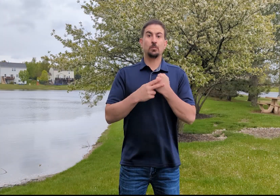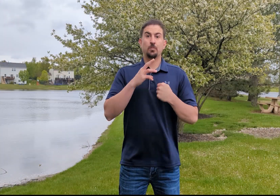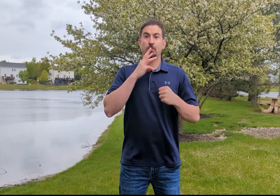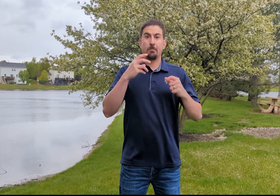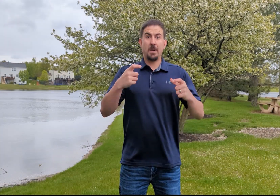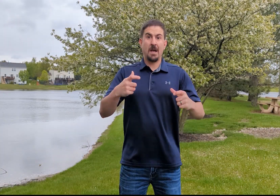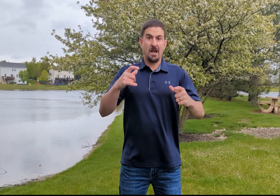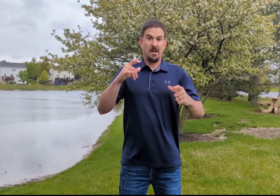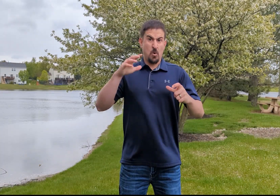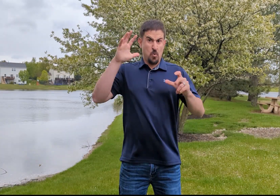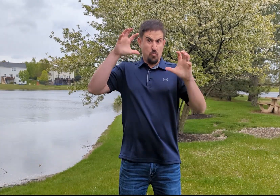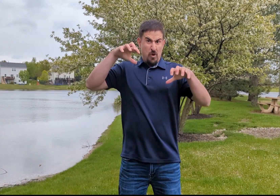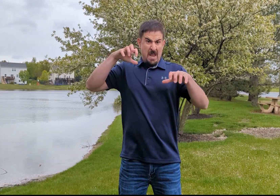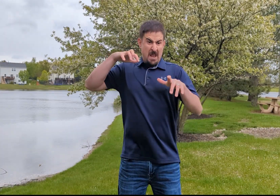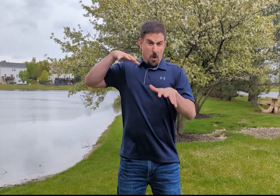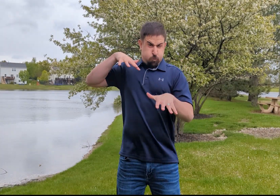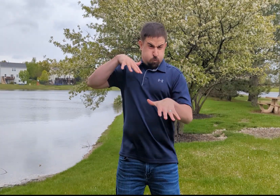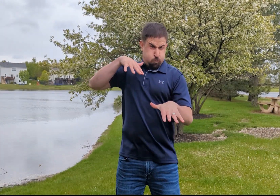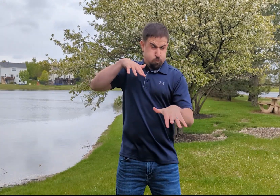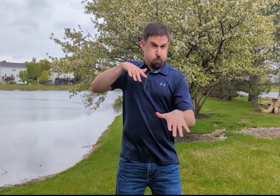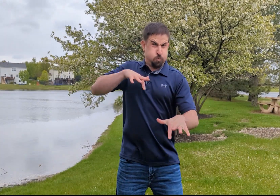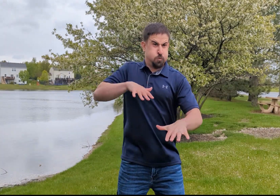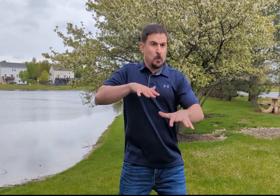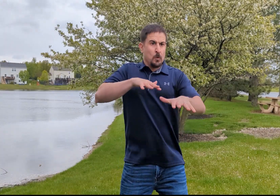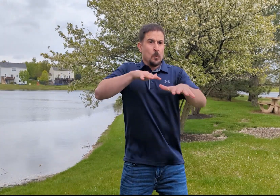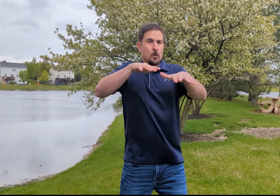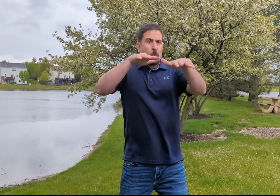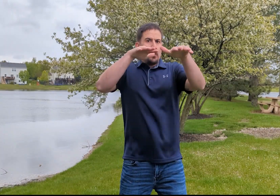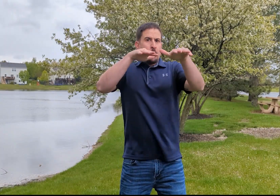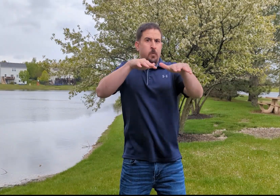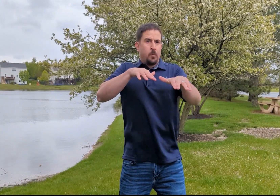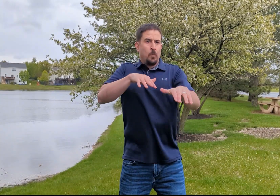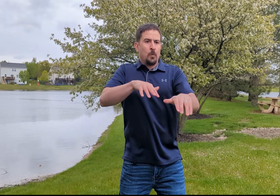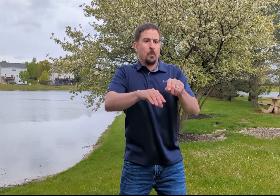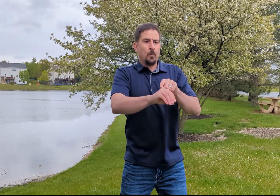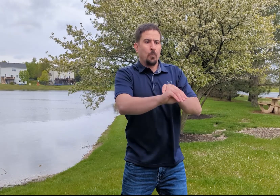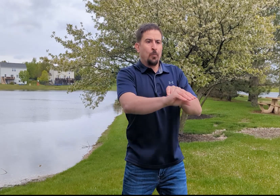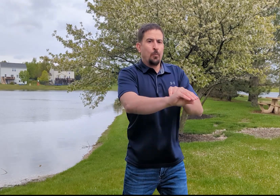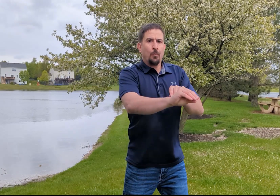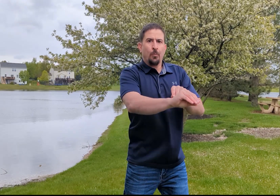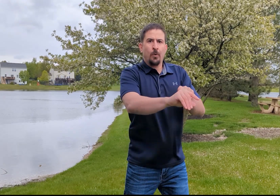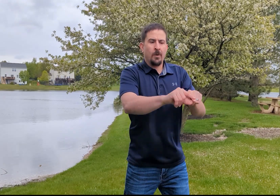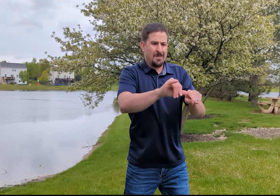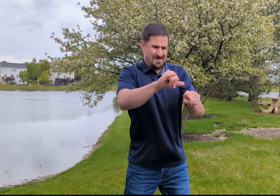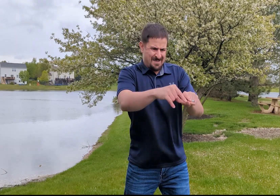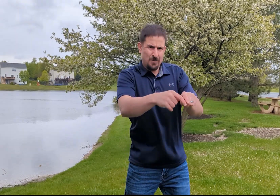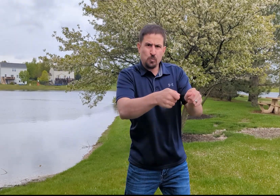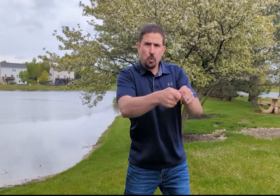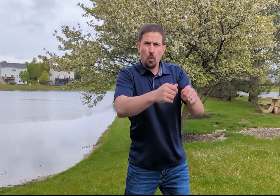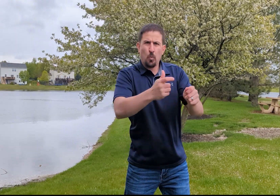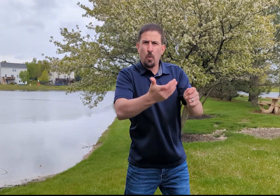A detention pond is sized for the rainfall volume while regulating the outgoing flow by a device